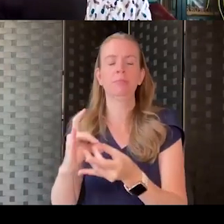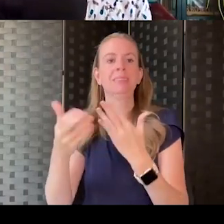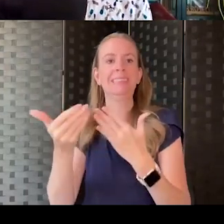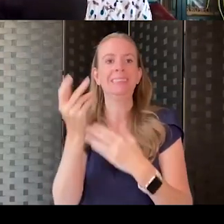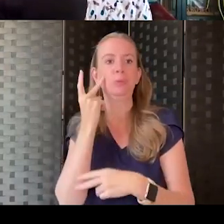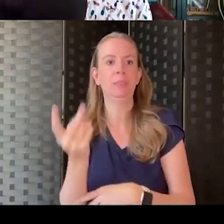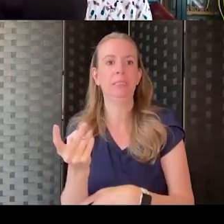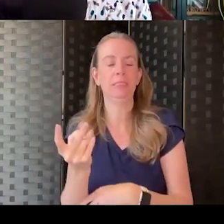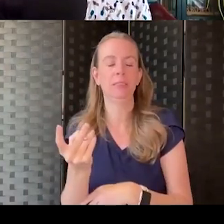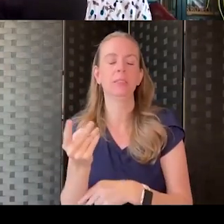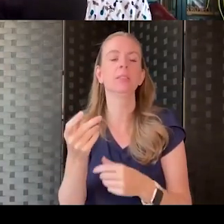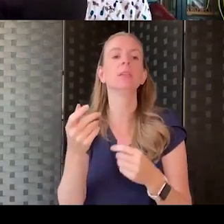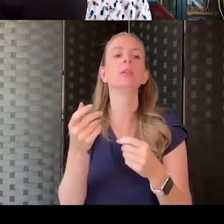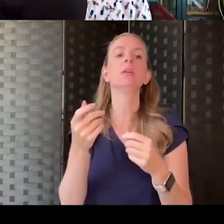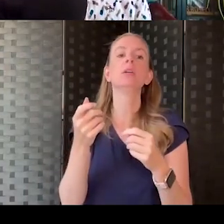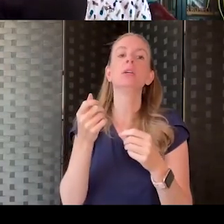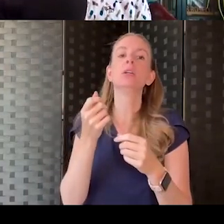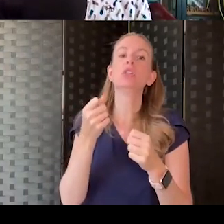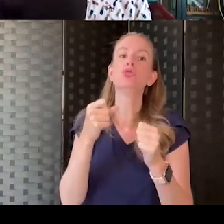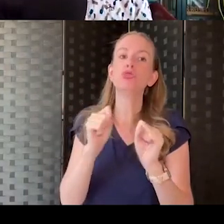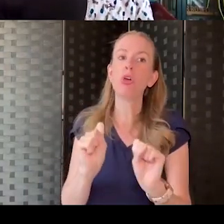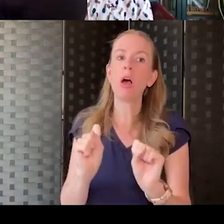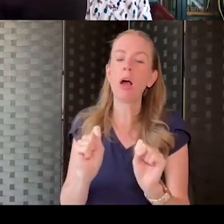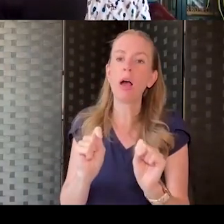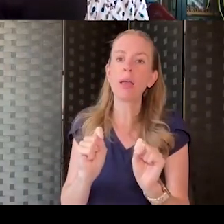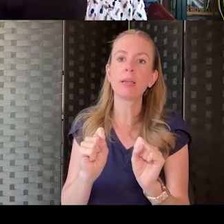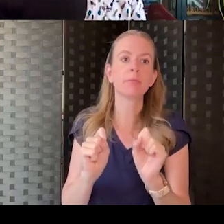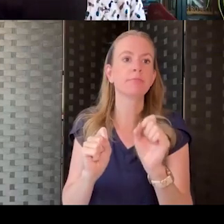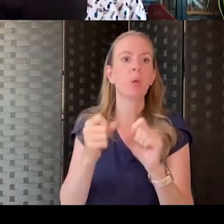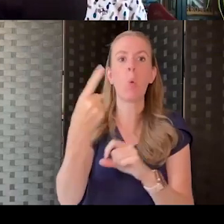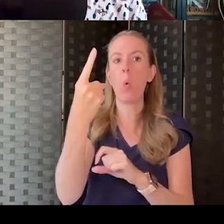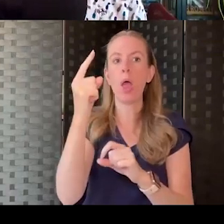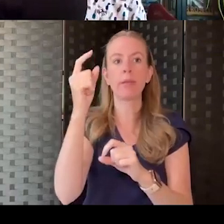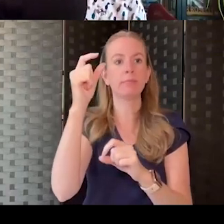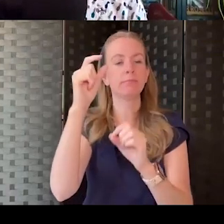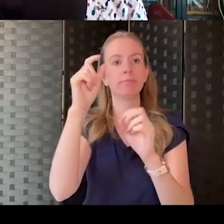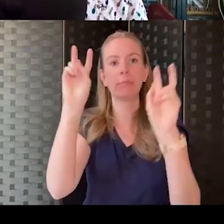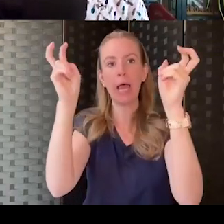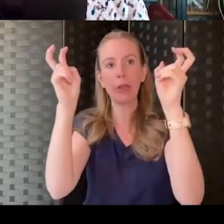to stick with no more than one set of each, do not leave column or row headers blank.